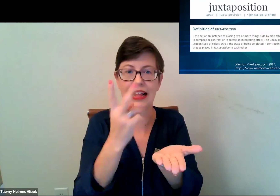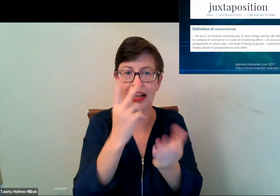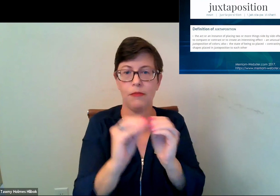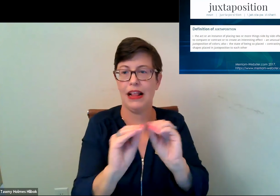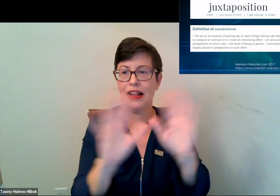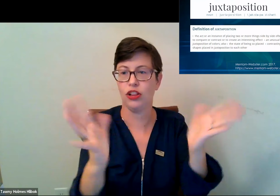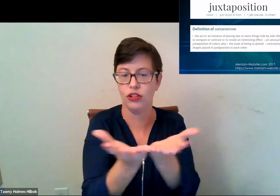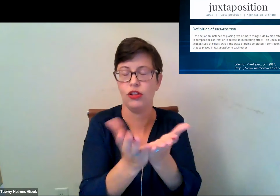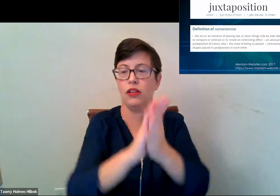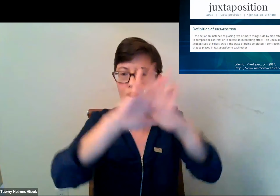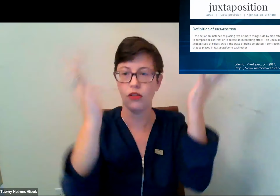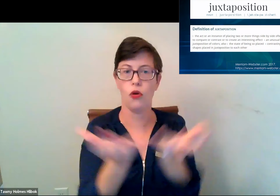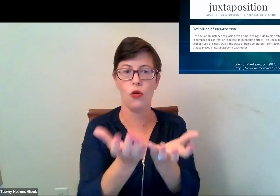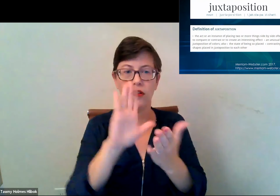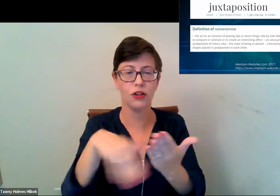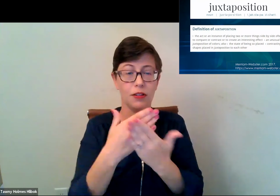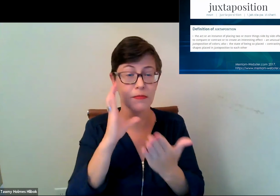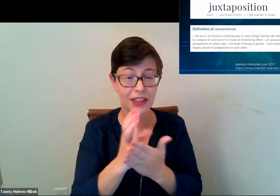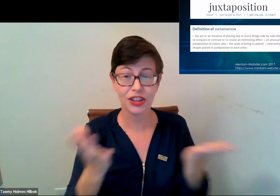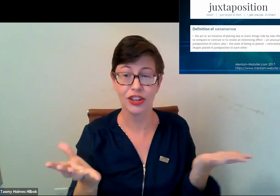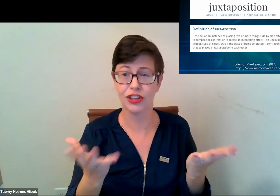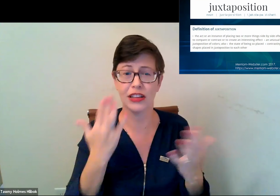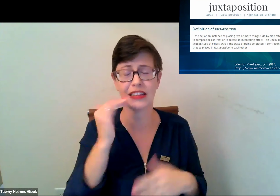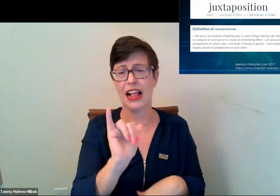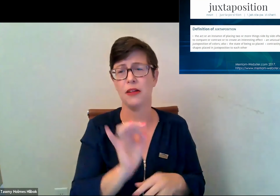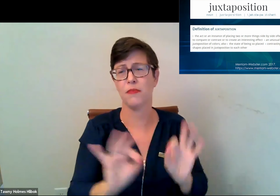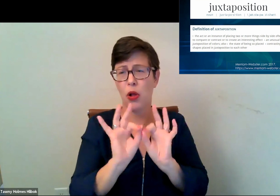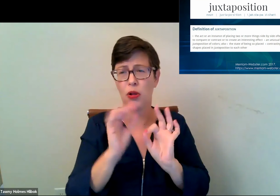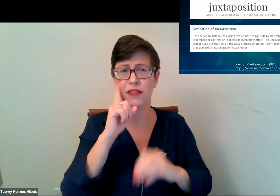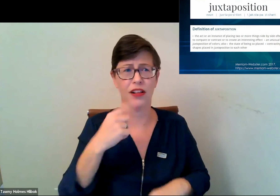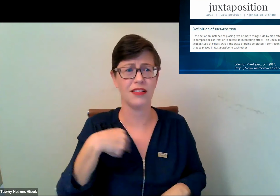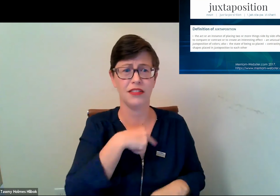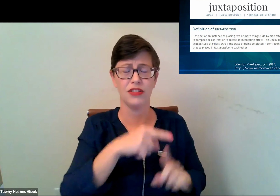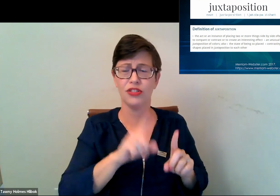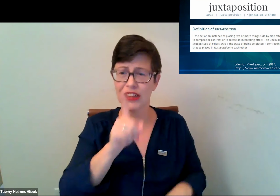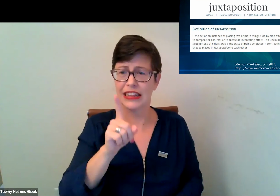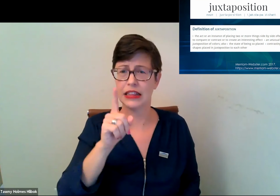being represented and accepted and then who really has access to it to get a truly global picture.